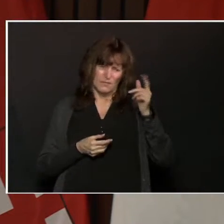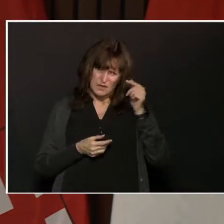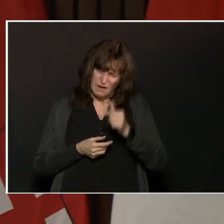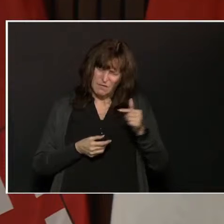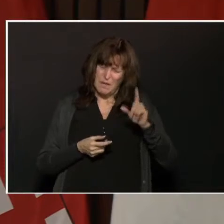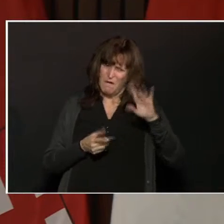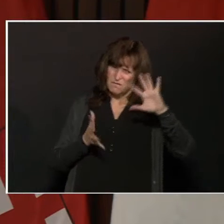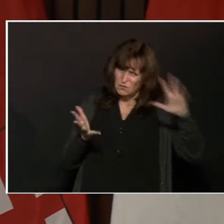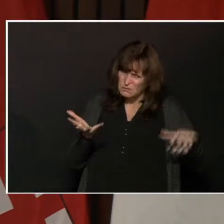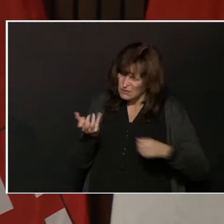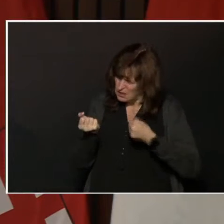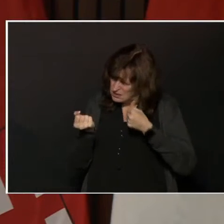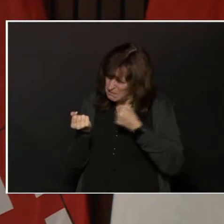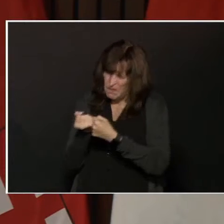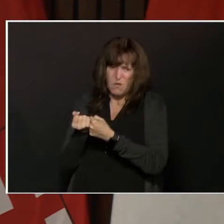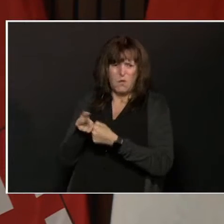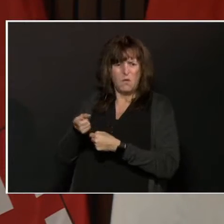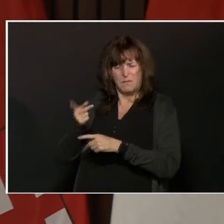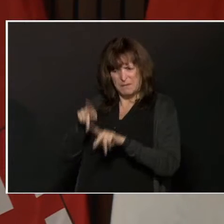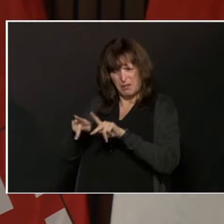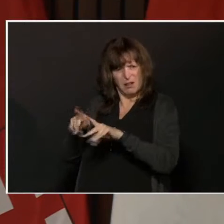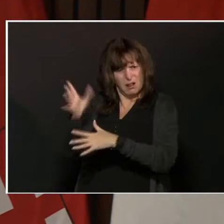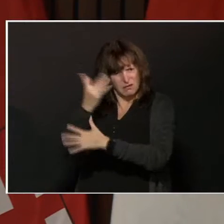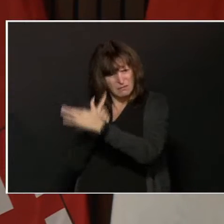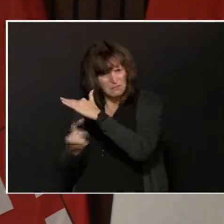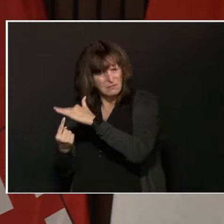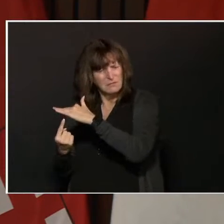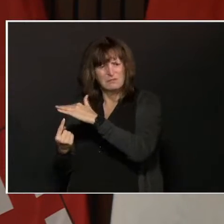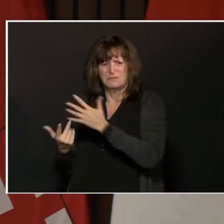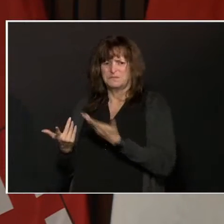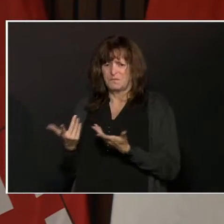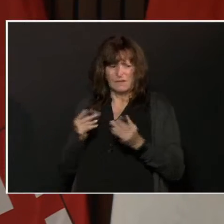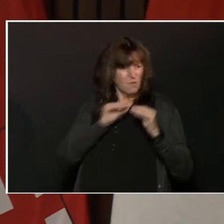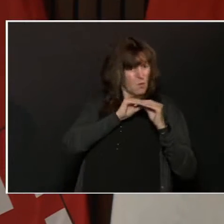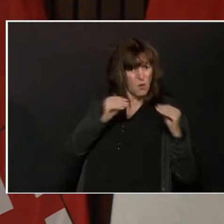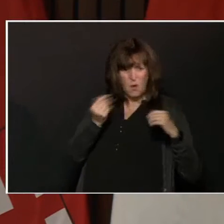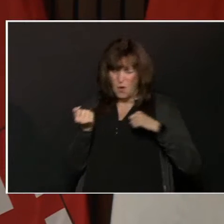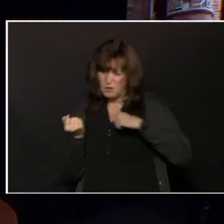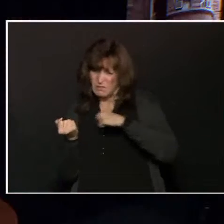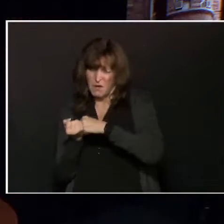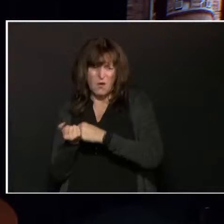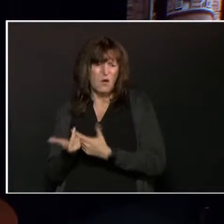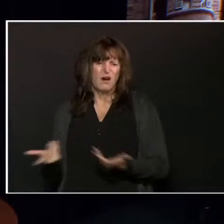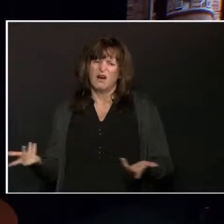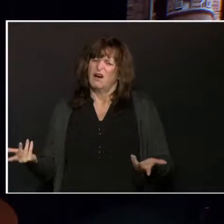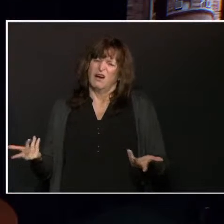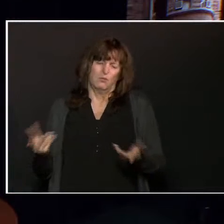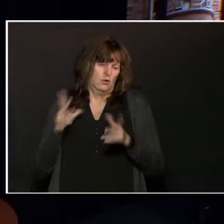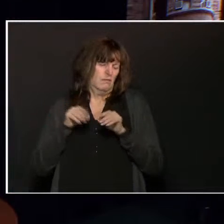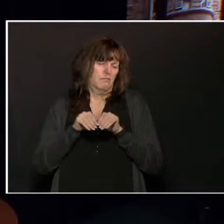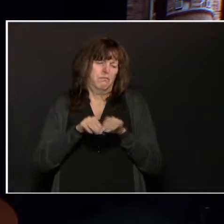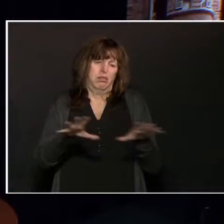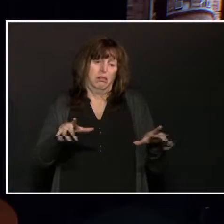TYPE OF ESSENTIAL WORK YOU'LL ACTUALLY SEE AN ACTUALLY SEE AN INCREASE SPREAD INTO LONG-TERM ACTUALLY SEE AN INCREASE SPREAD INTO LONG-TERM CARE